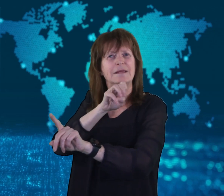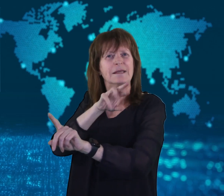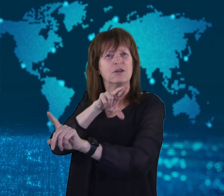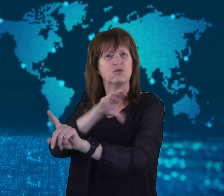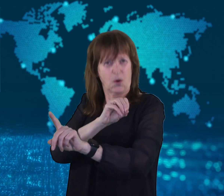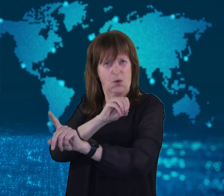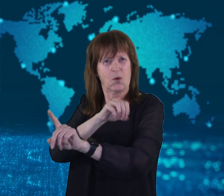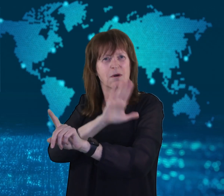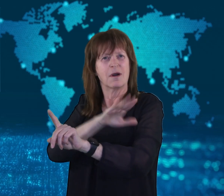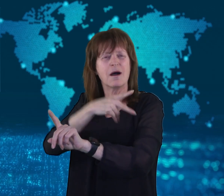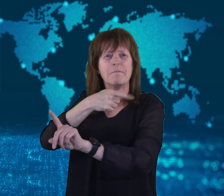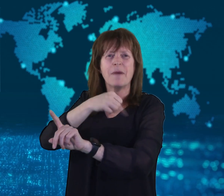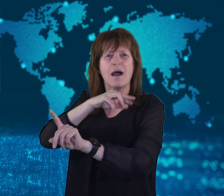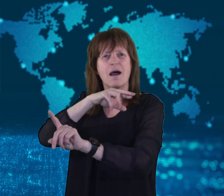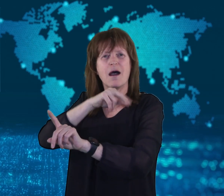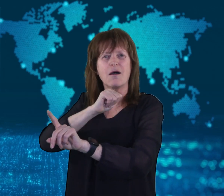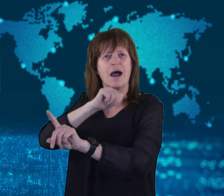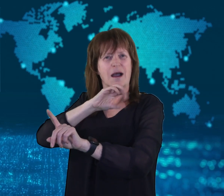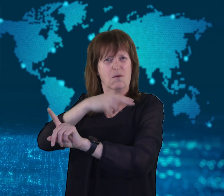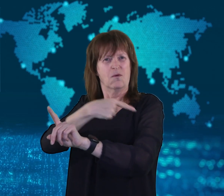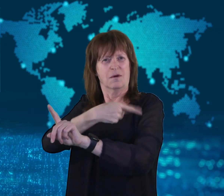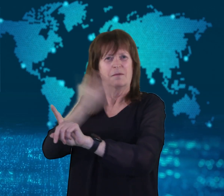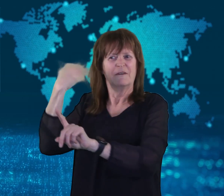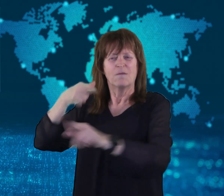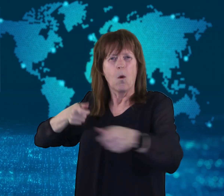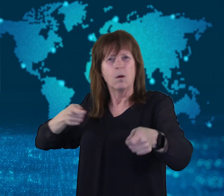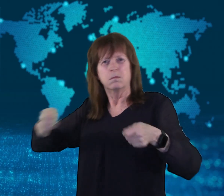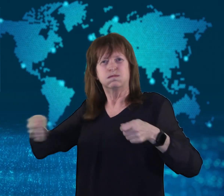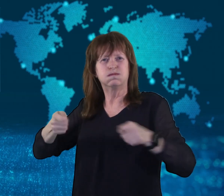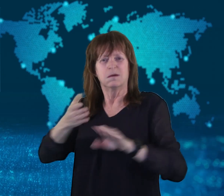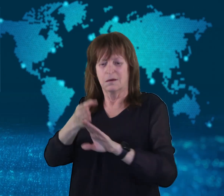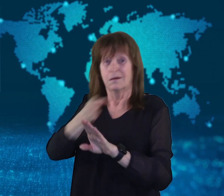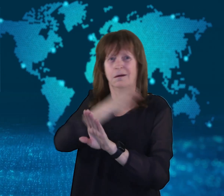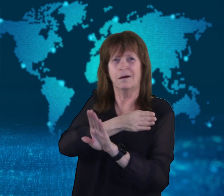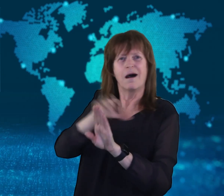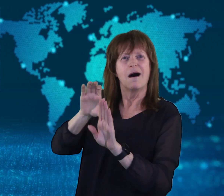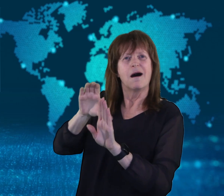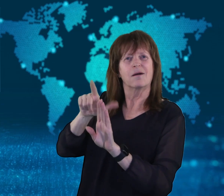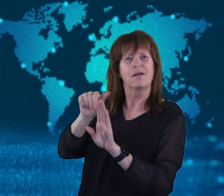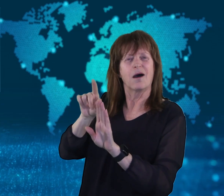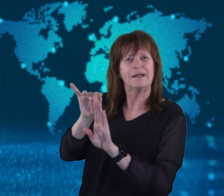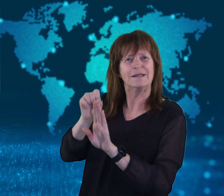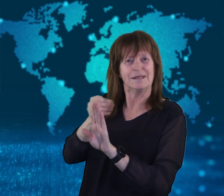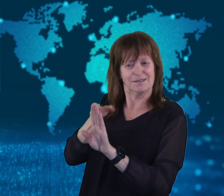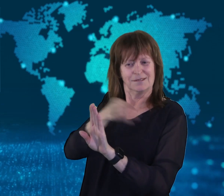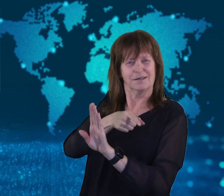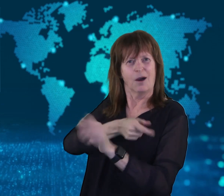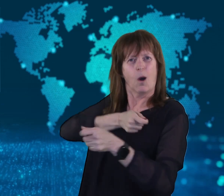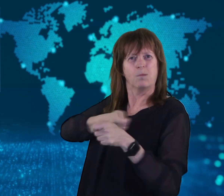the pharaoh that ruled before Claudius.